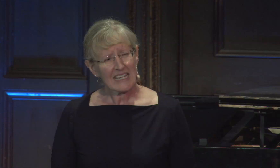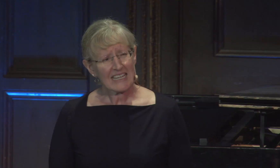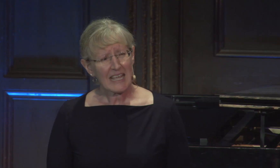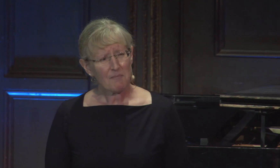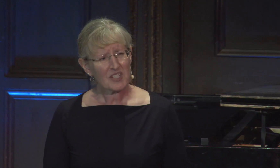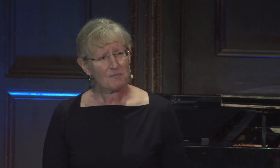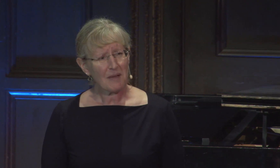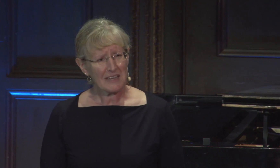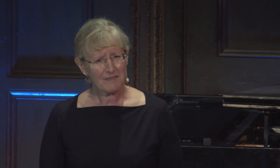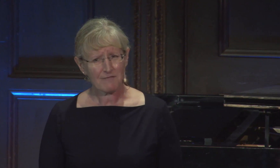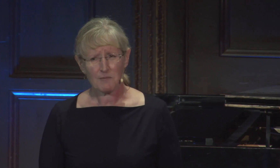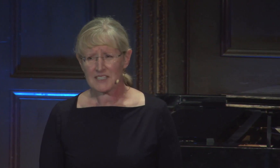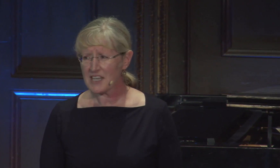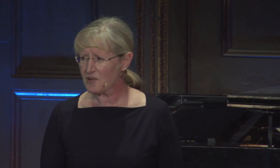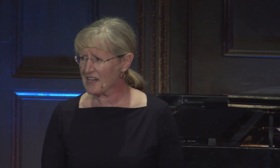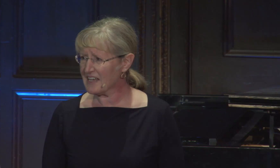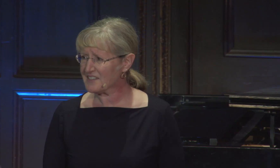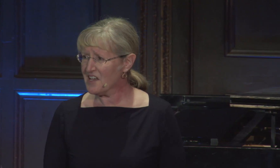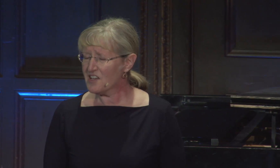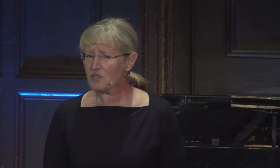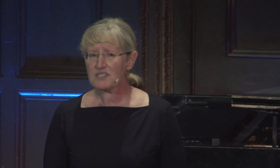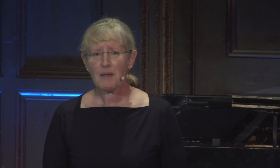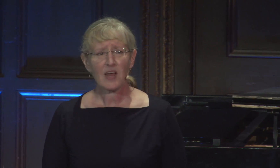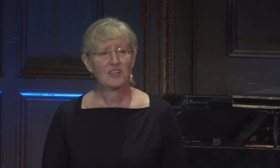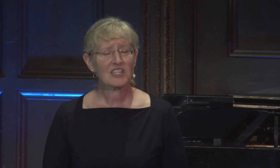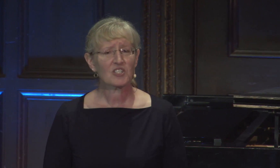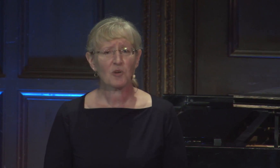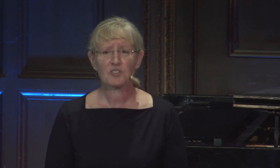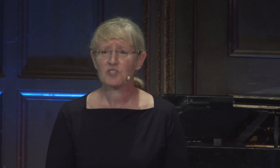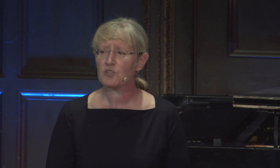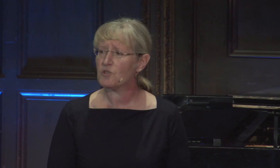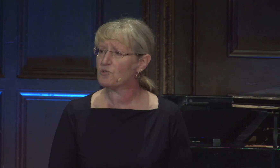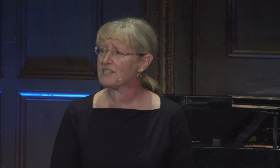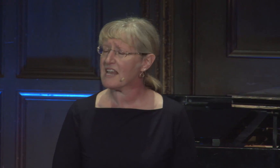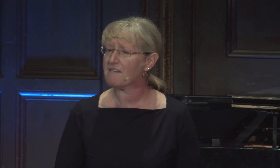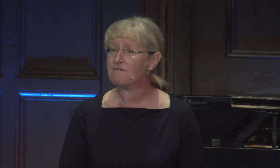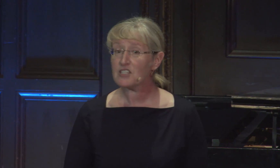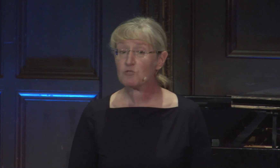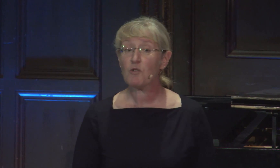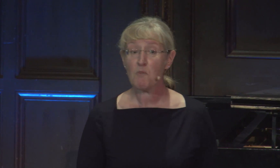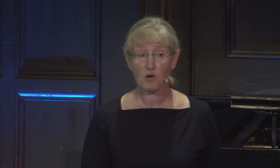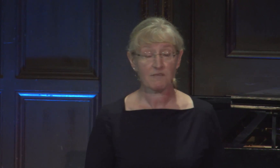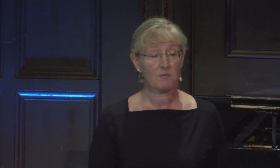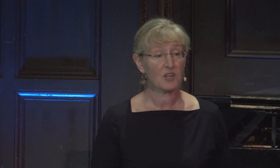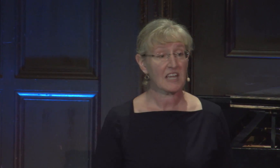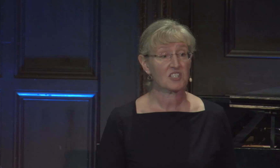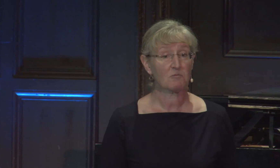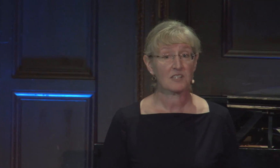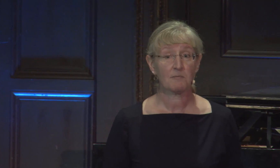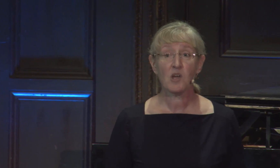He didn't get much benefit from his hearing aids so his parents had chosen to use a visual mode of communication with him